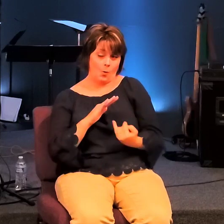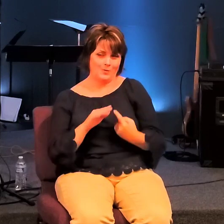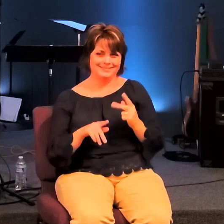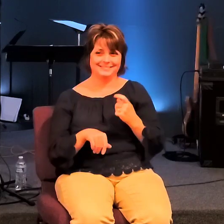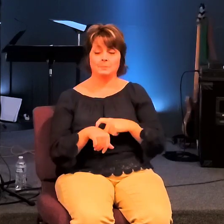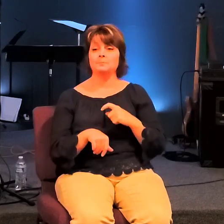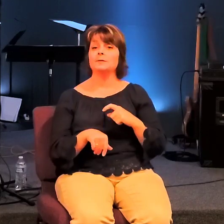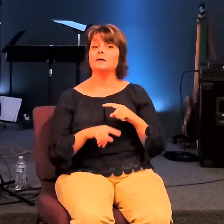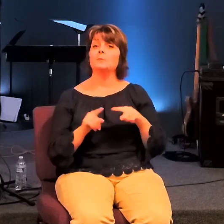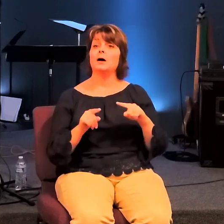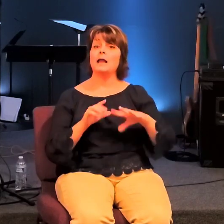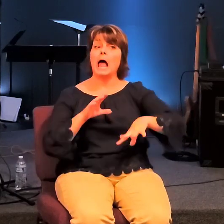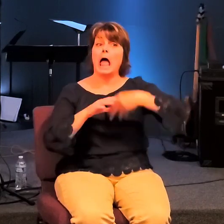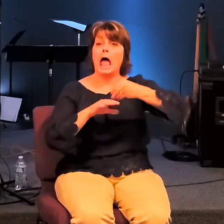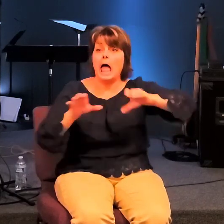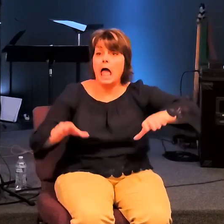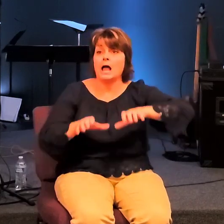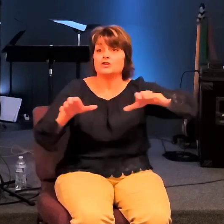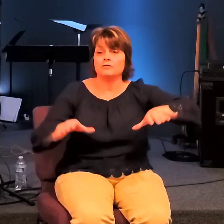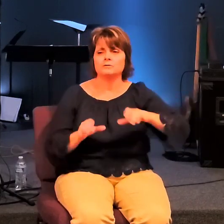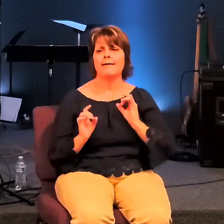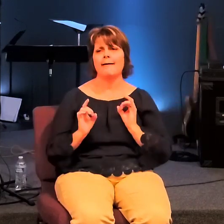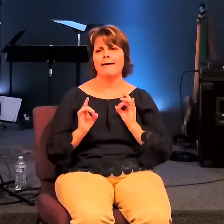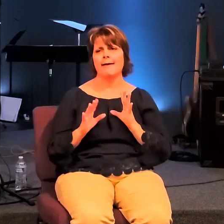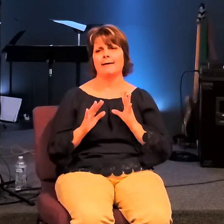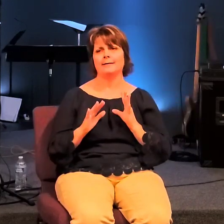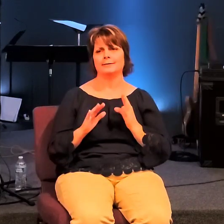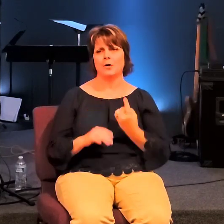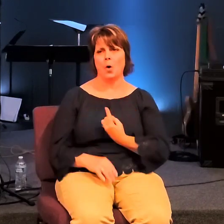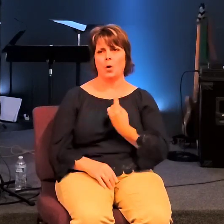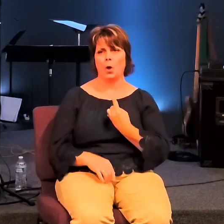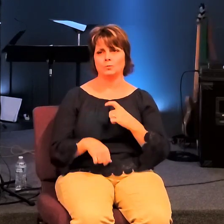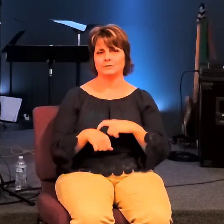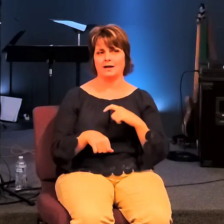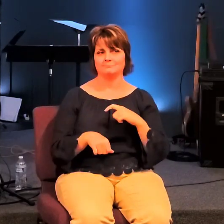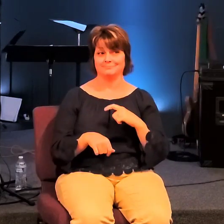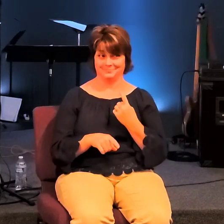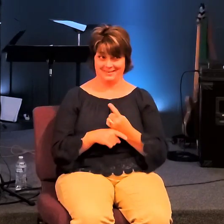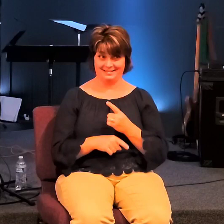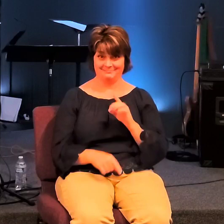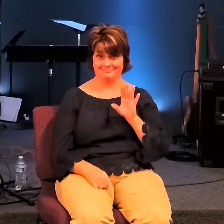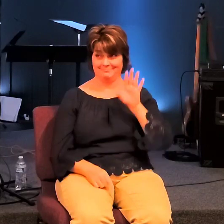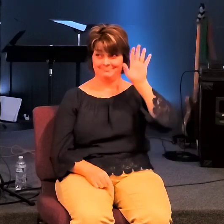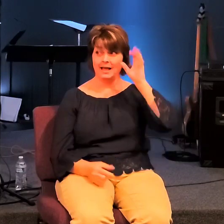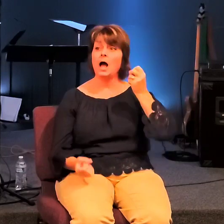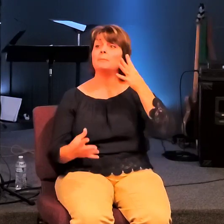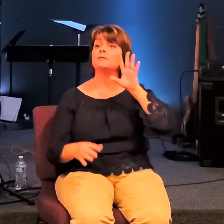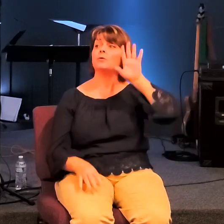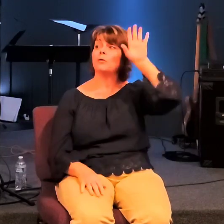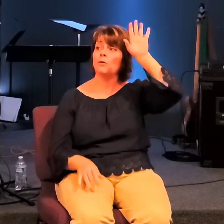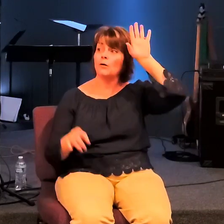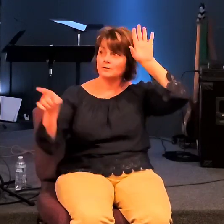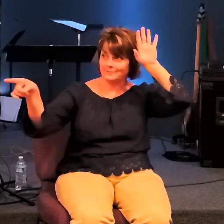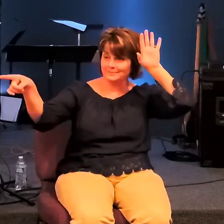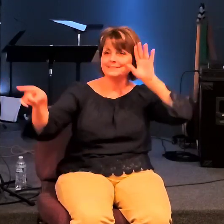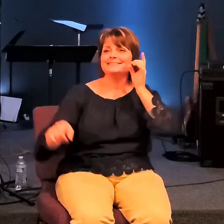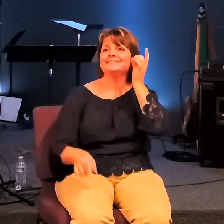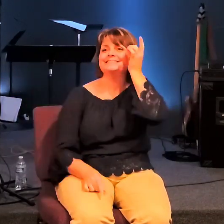extroverts on the other hand hate it how many of you would identify as an extrovert I love